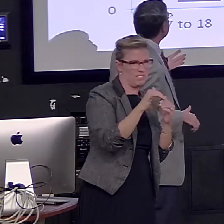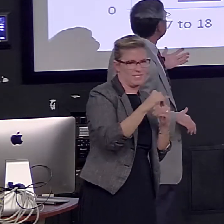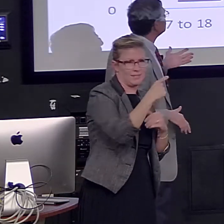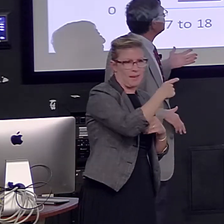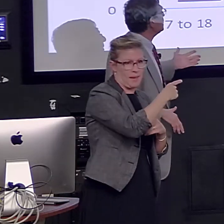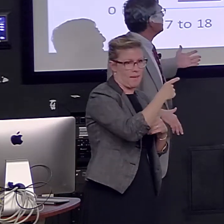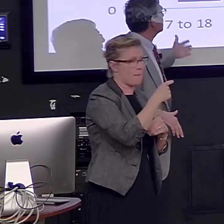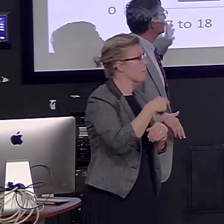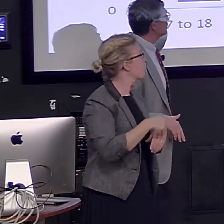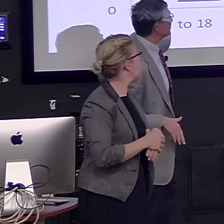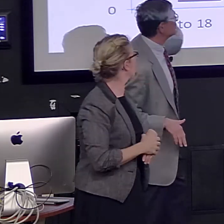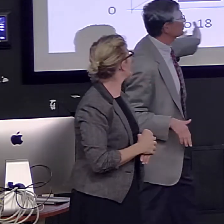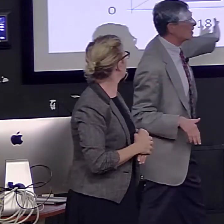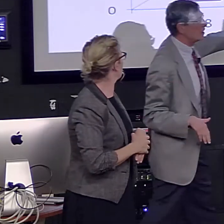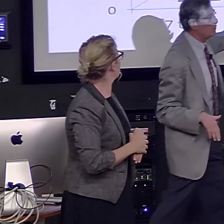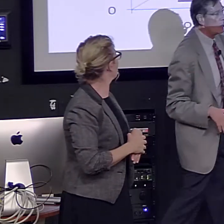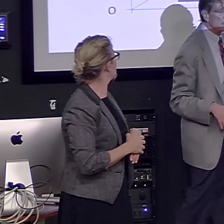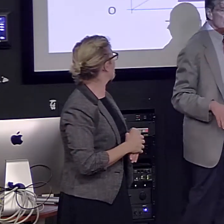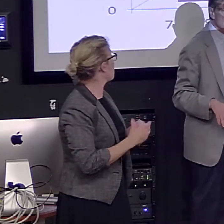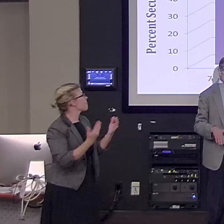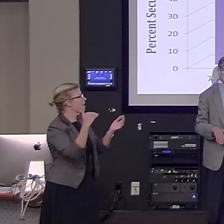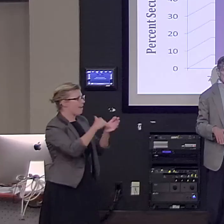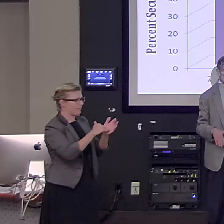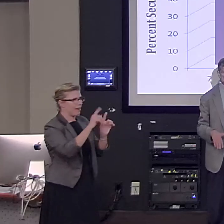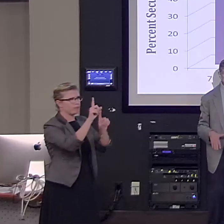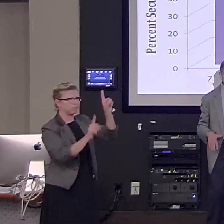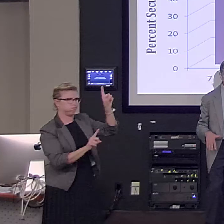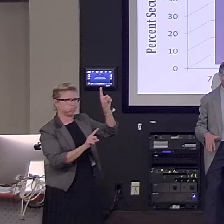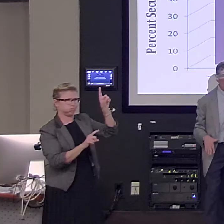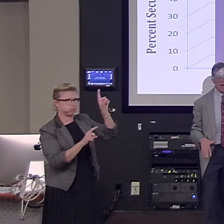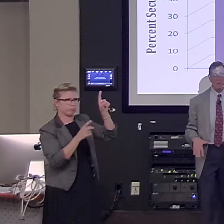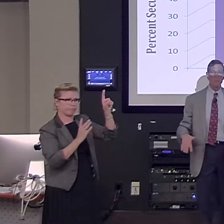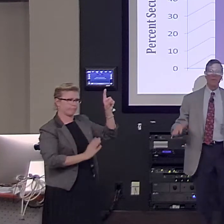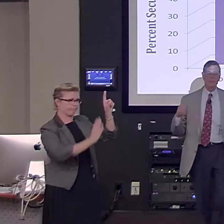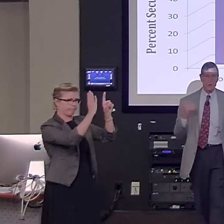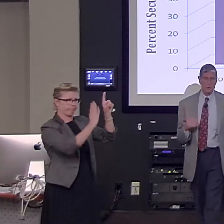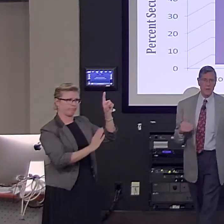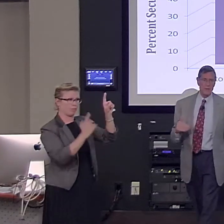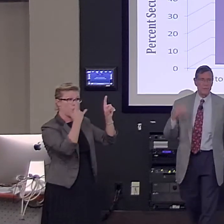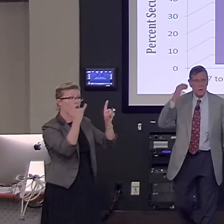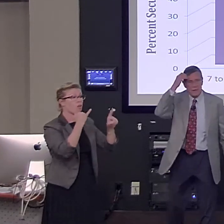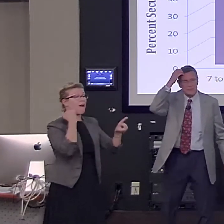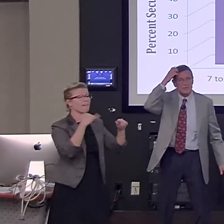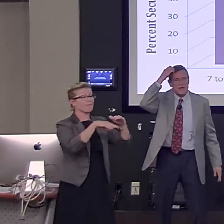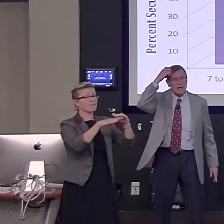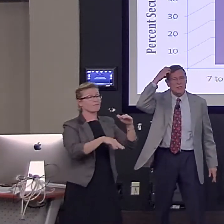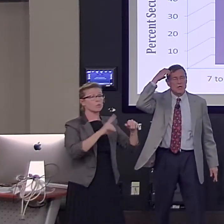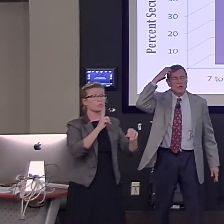What you can see here is that there's a cut point. So that if you're taken out before 24 months of age,